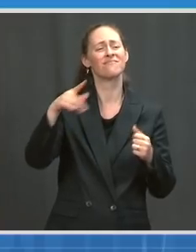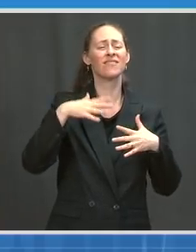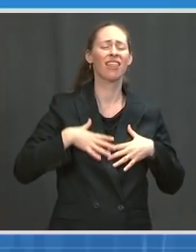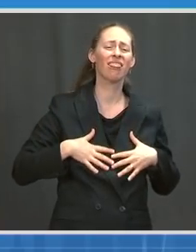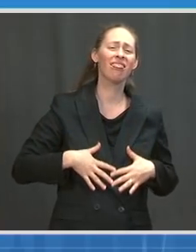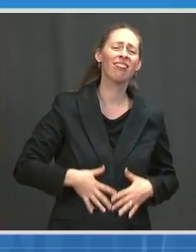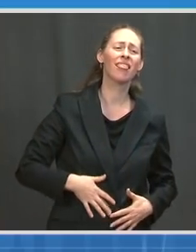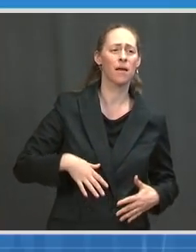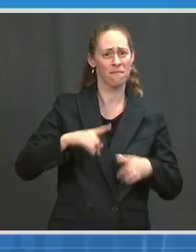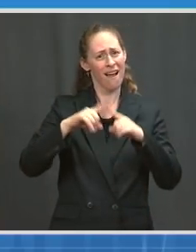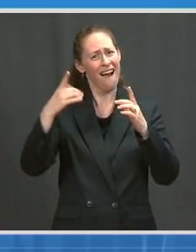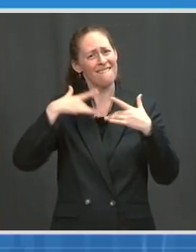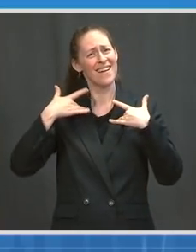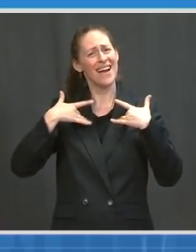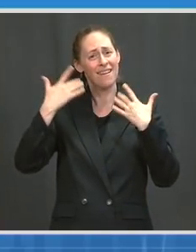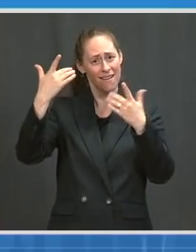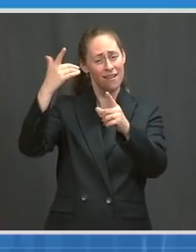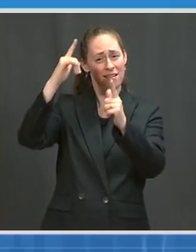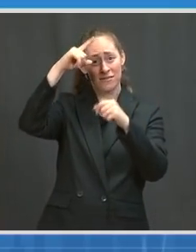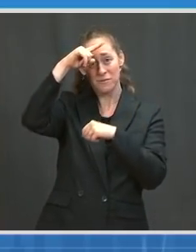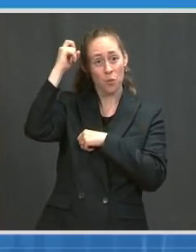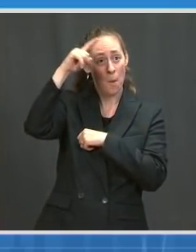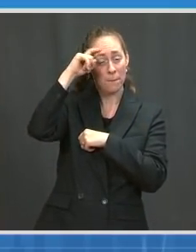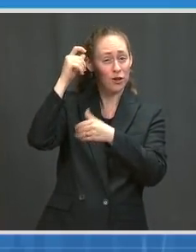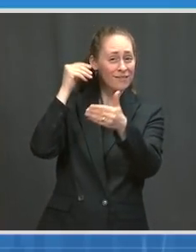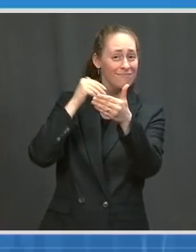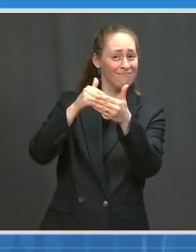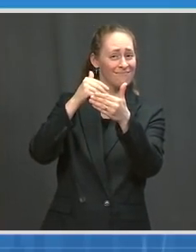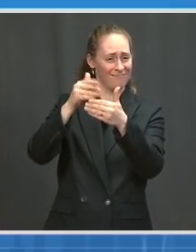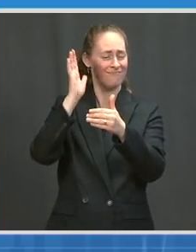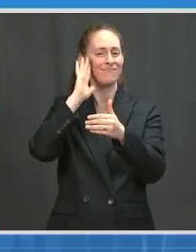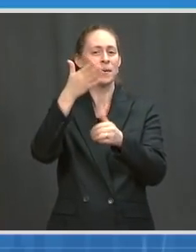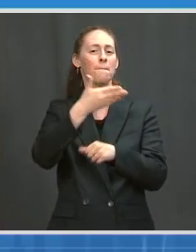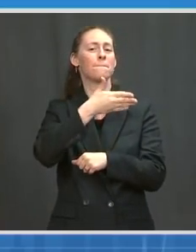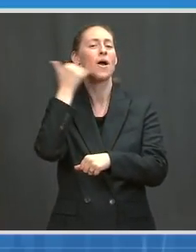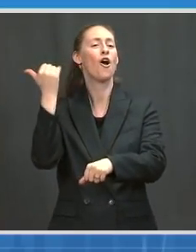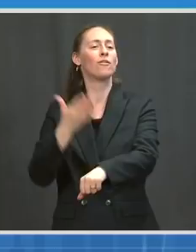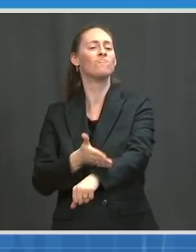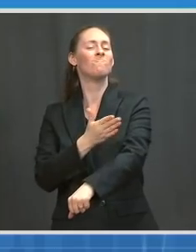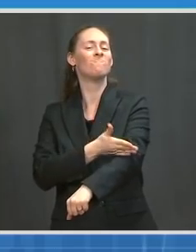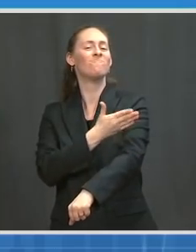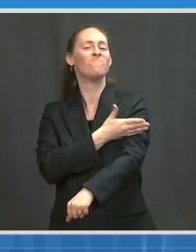And the models give us an important reminder: They project that local conditions and emerging variants